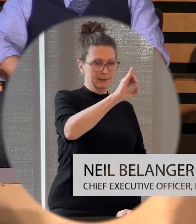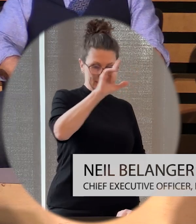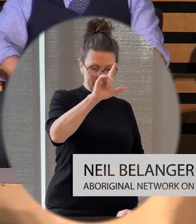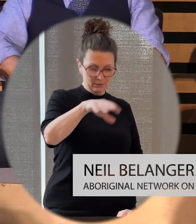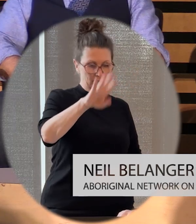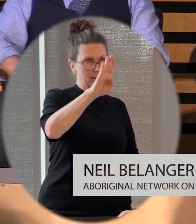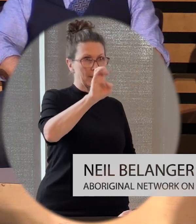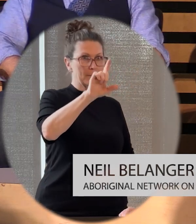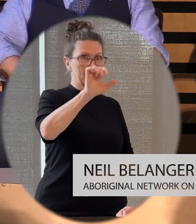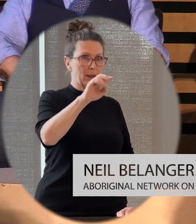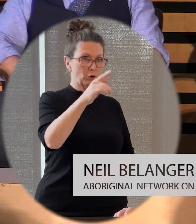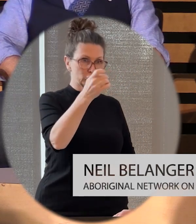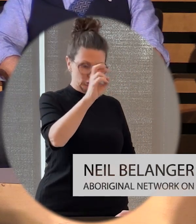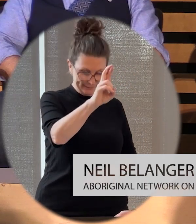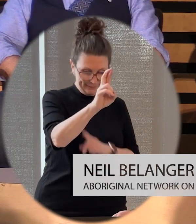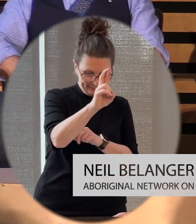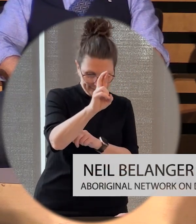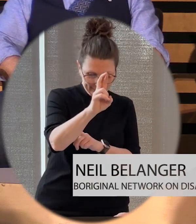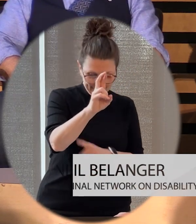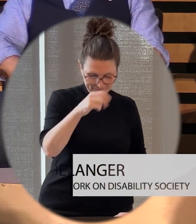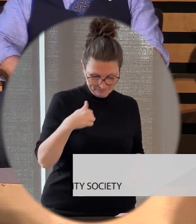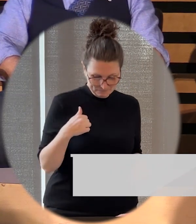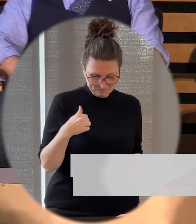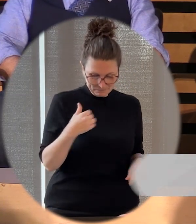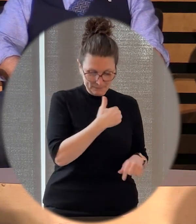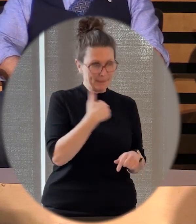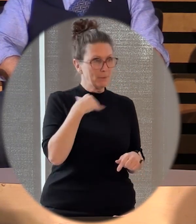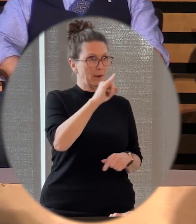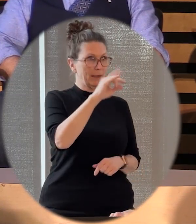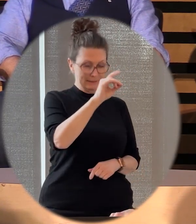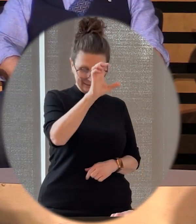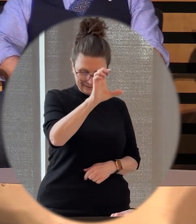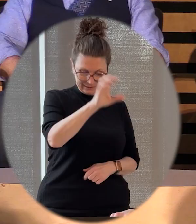of the Gitxsan Nation and I work for Indigenous Disability Canada and the BC Aboriginal network